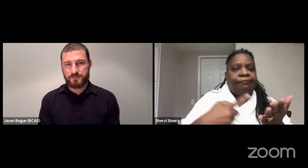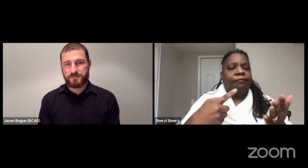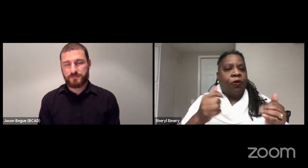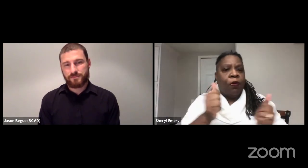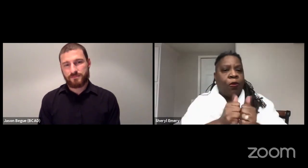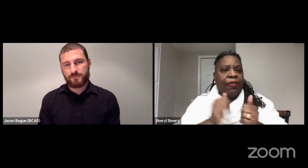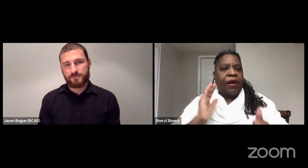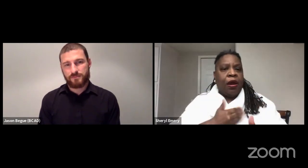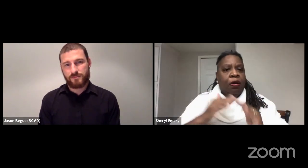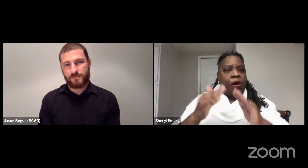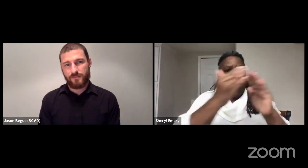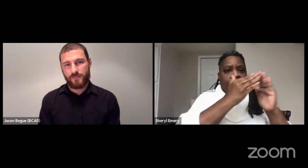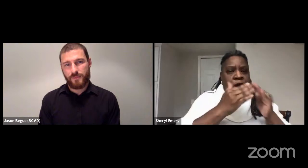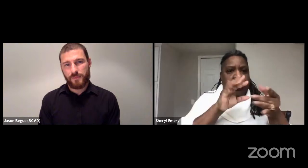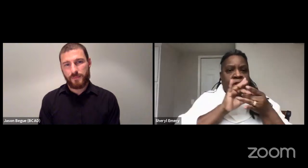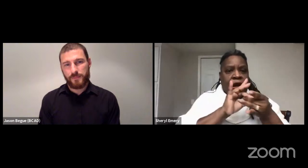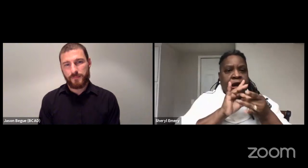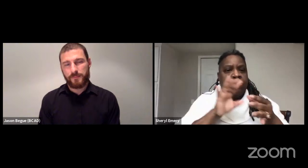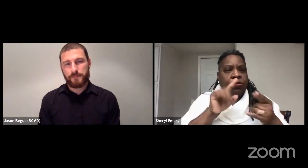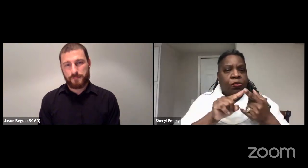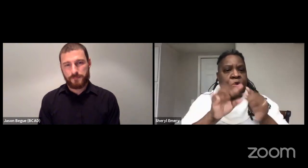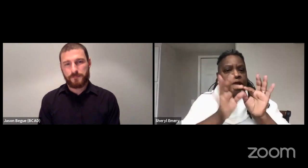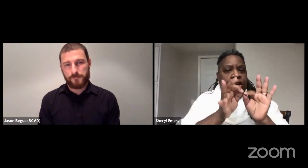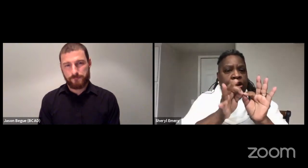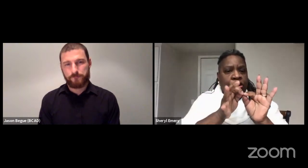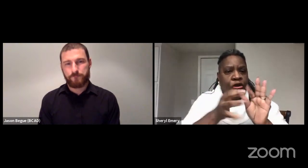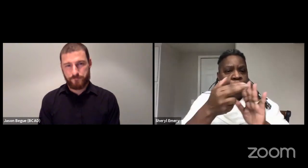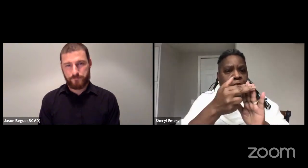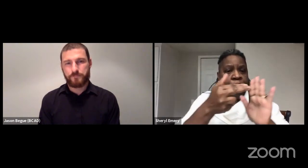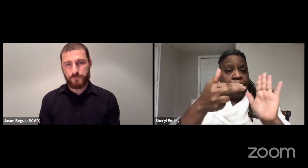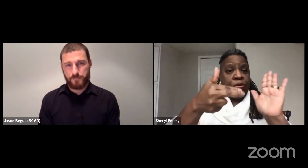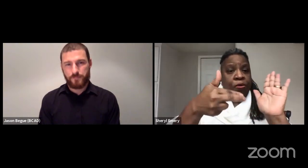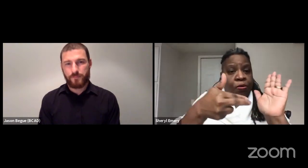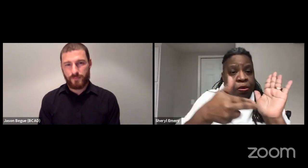a lot of discussion was involved with the development and including the community for